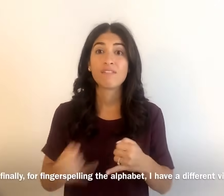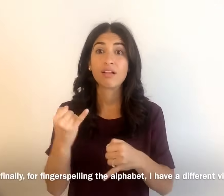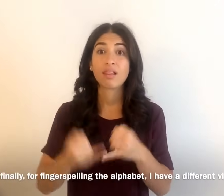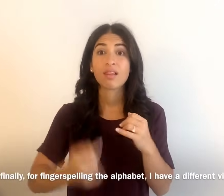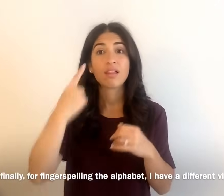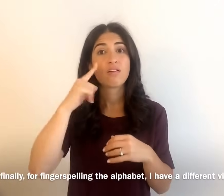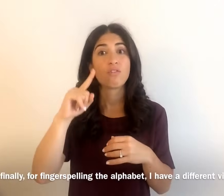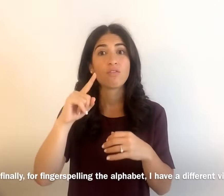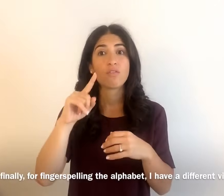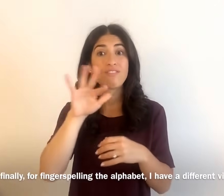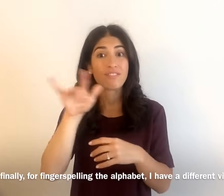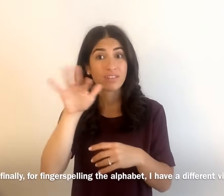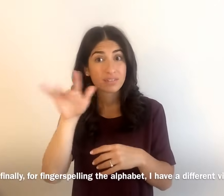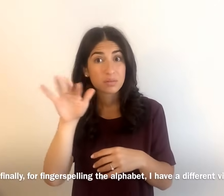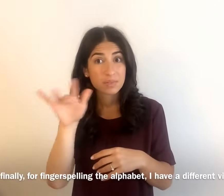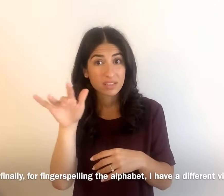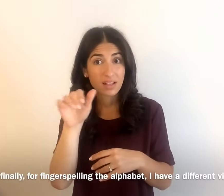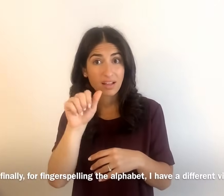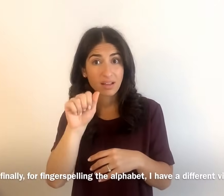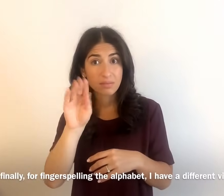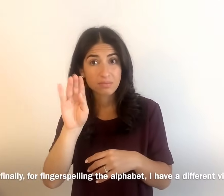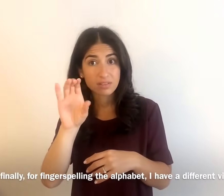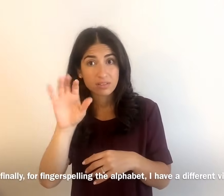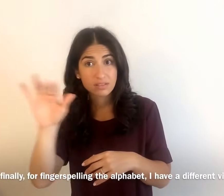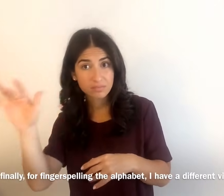different video about that. and finally for fingerspelling the